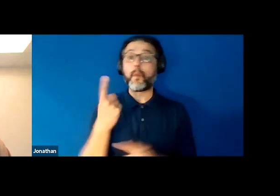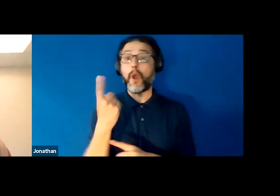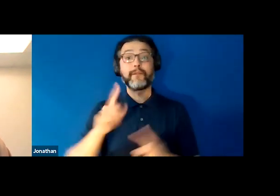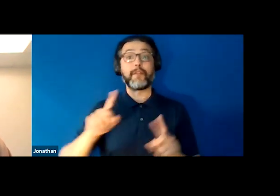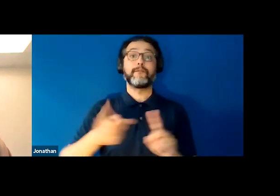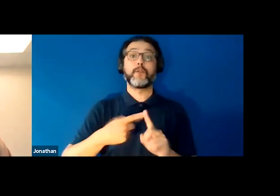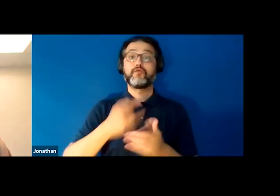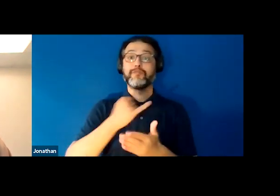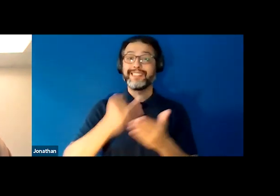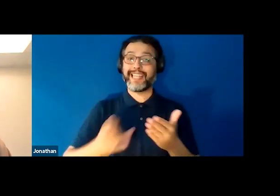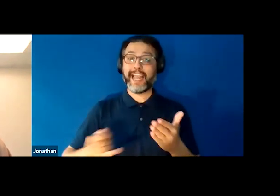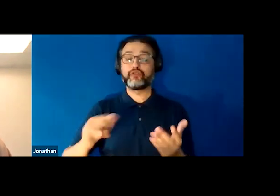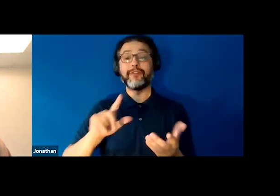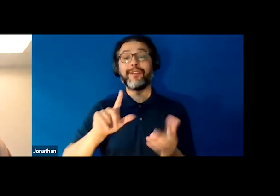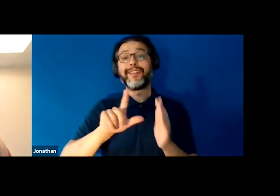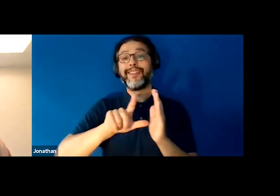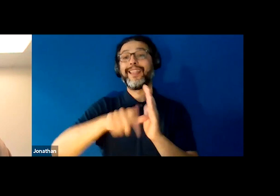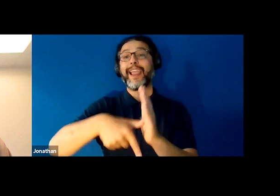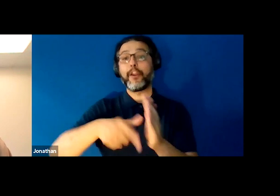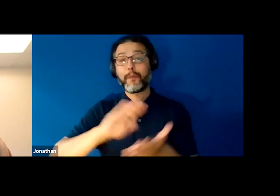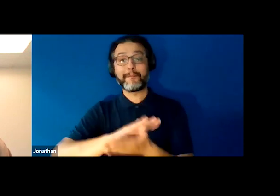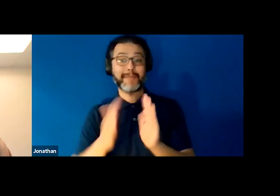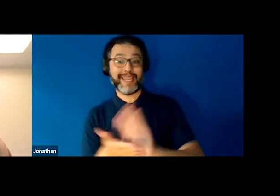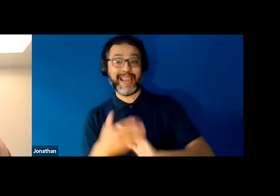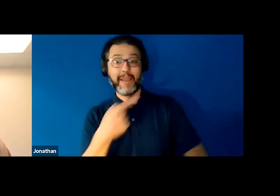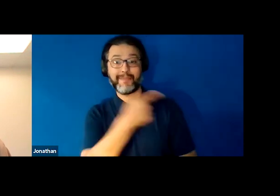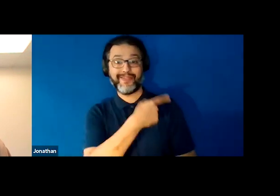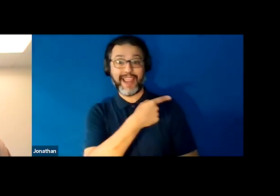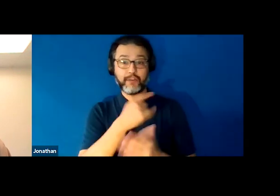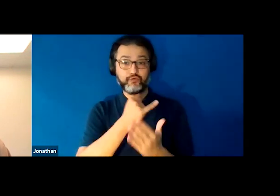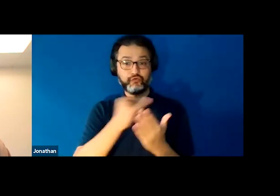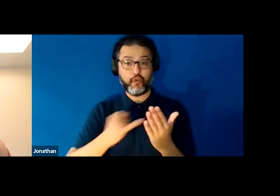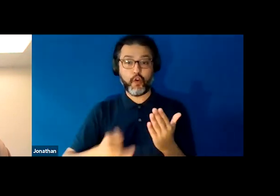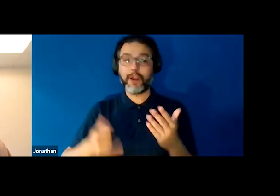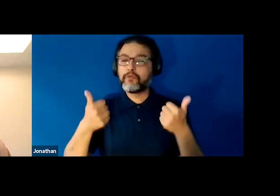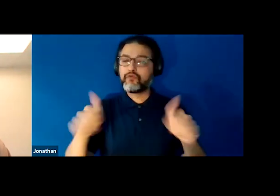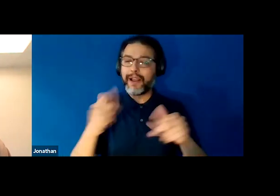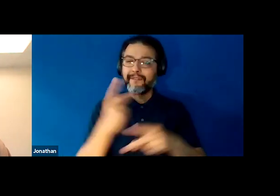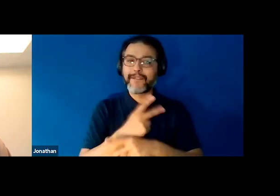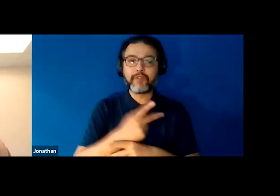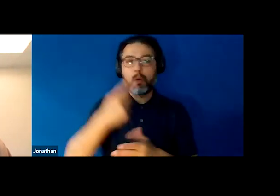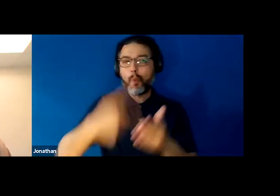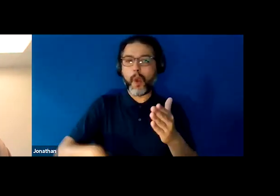was: Try to contemplate what the space of signing is.